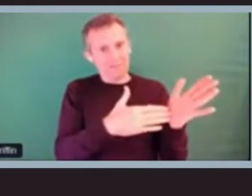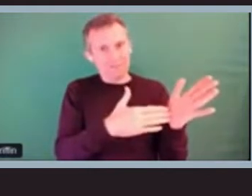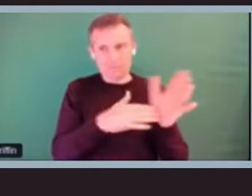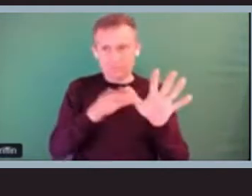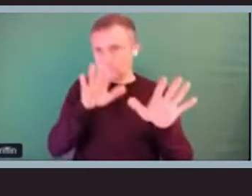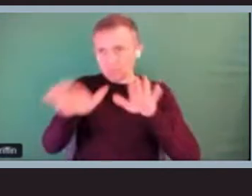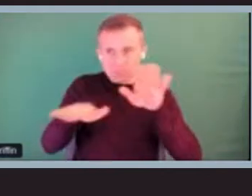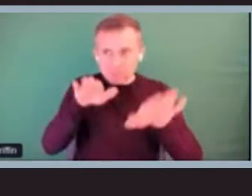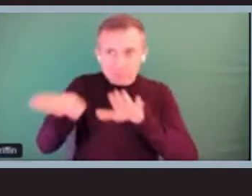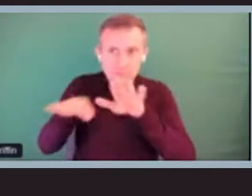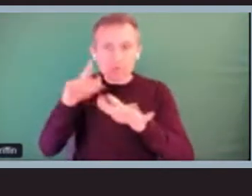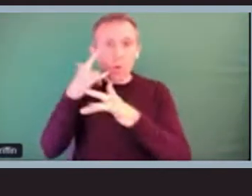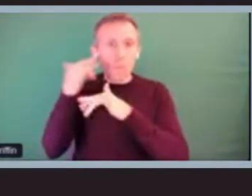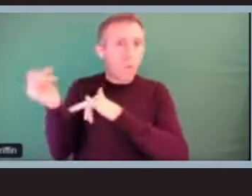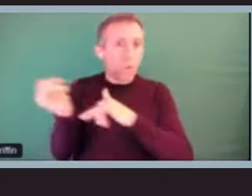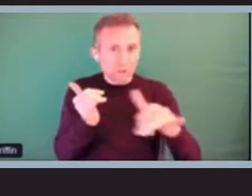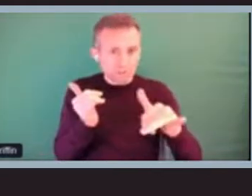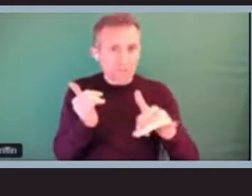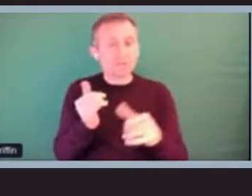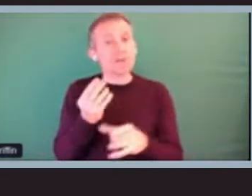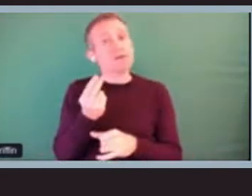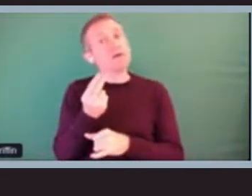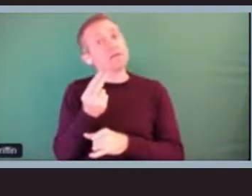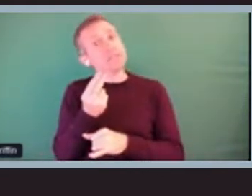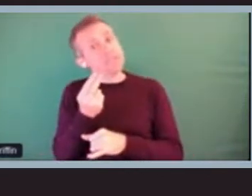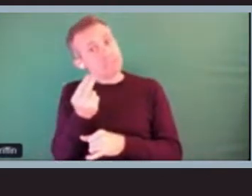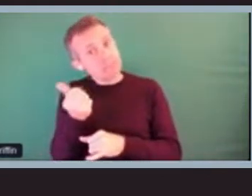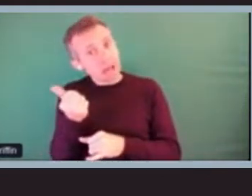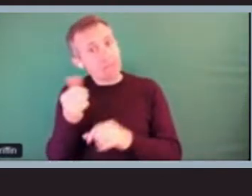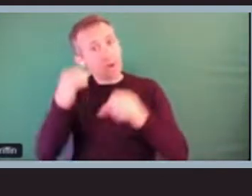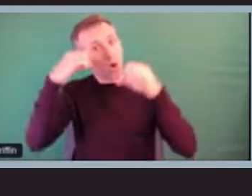might find fairly basic guides that use quite simple images as examples.